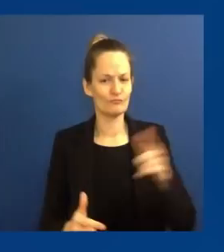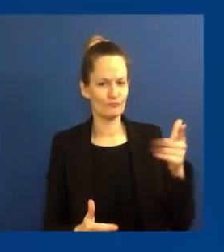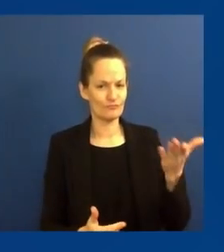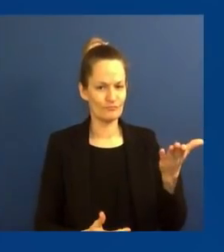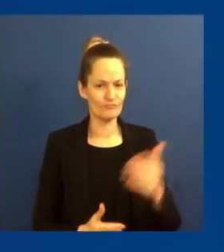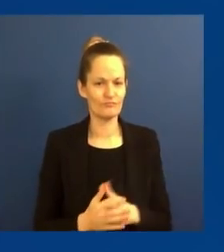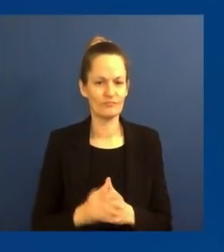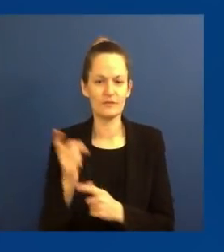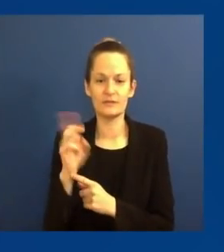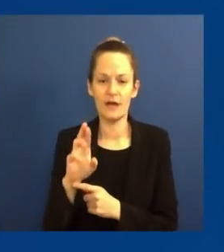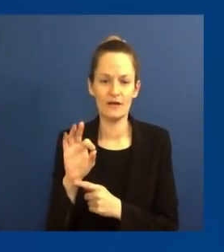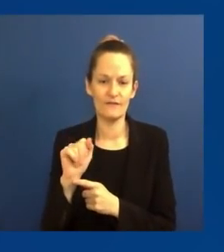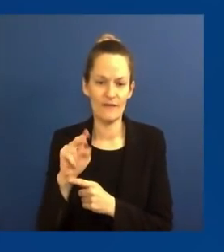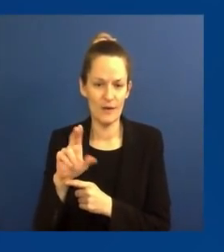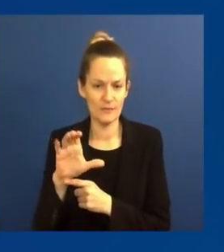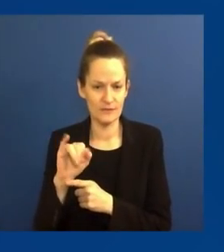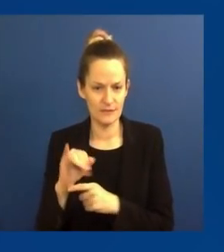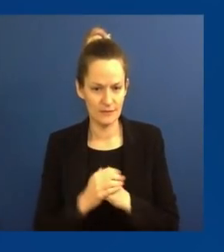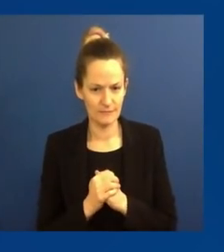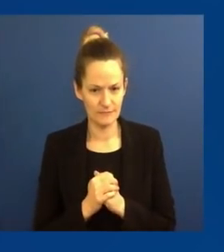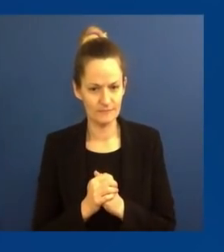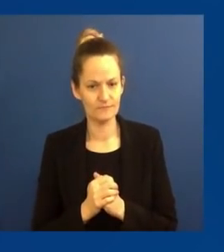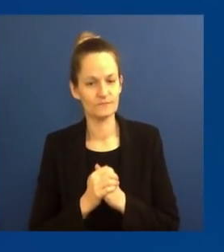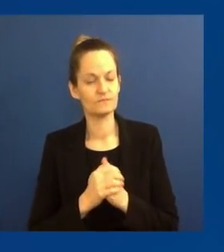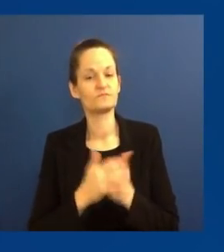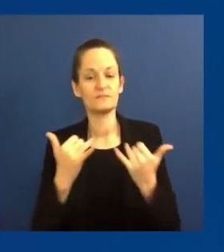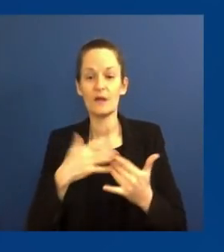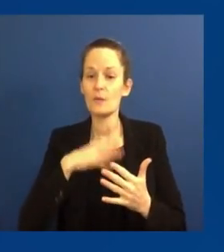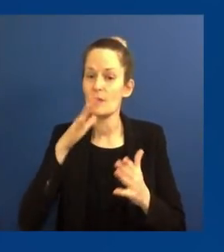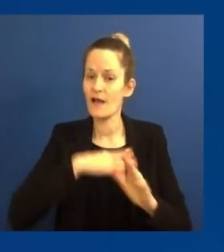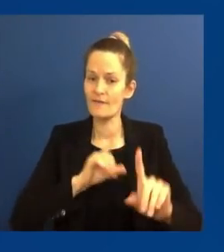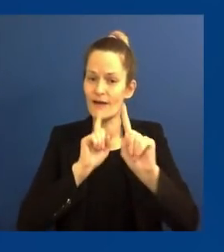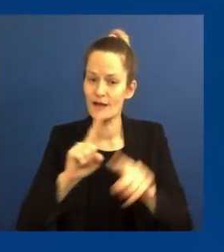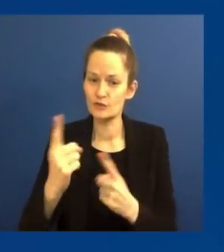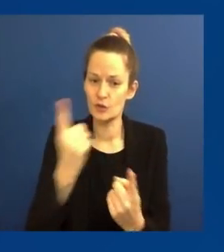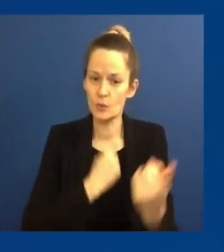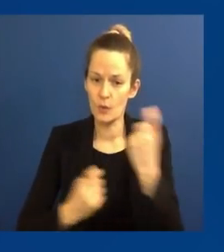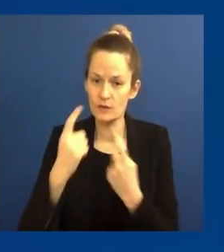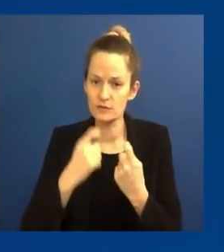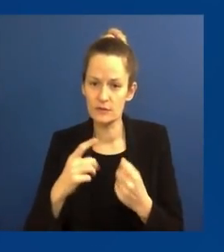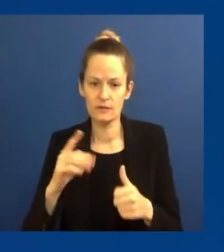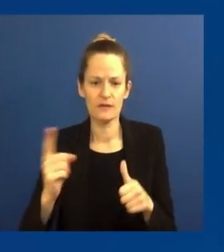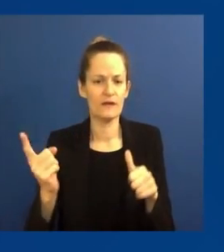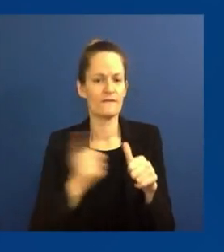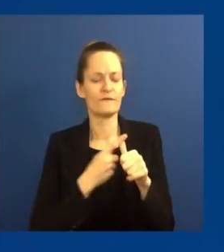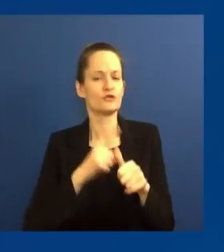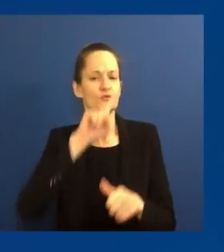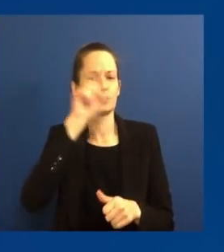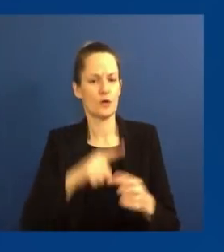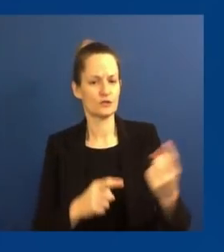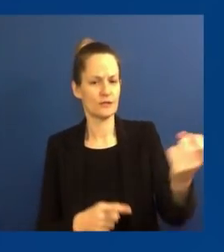is to answer a question that's shown on this first slide. And that is: When new variants arise,